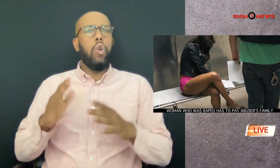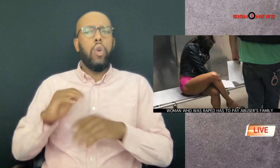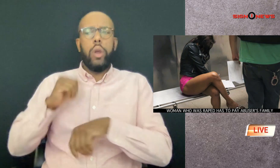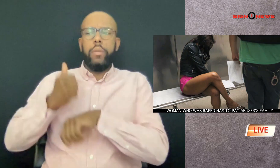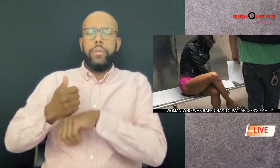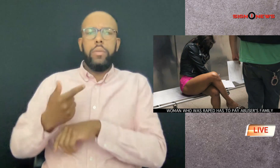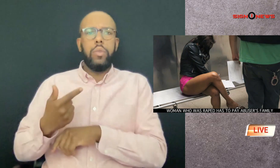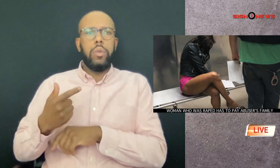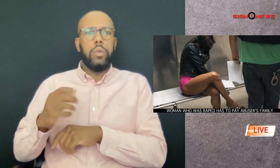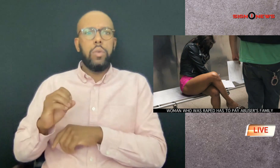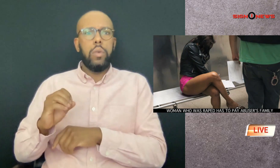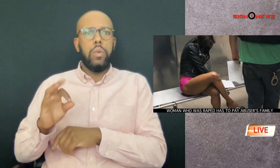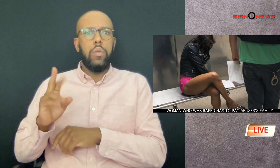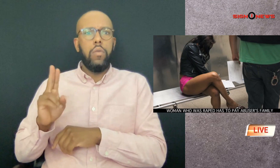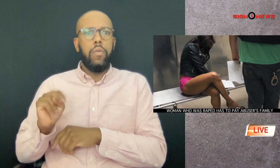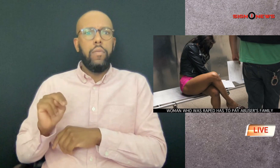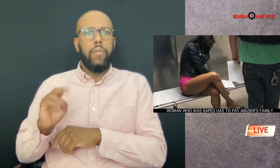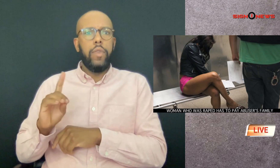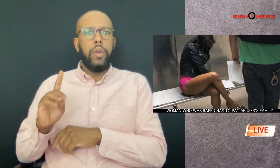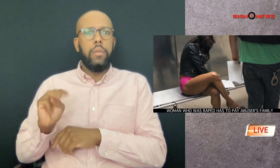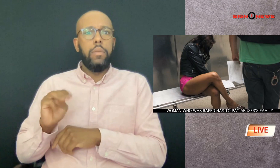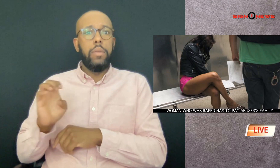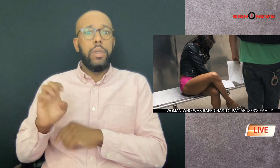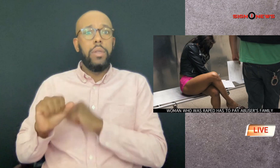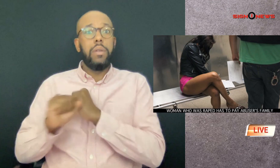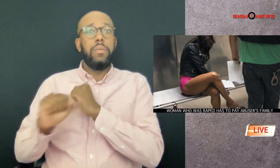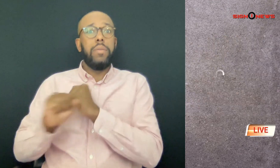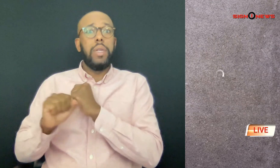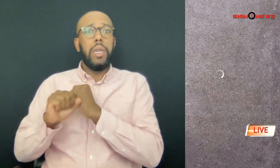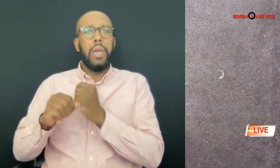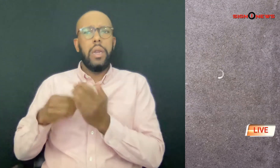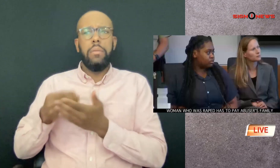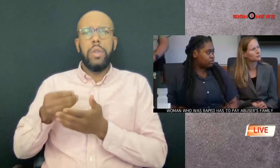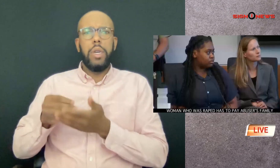a go fund me campaign set up by one of Lewis's former teachers